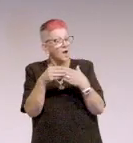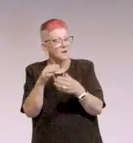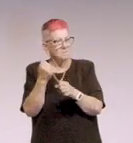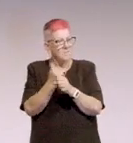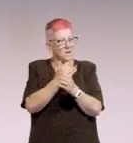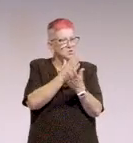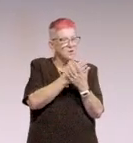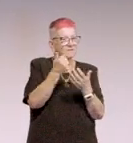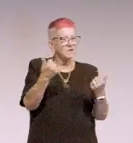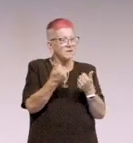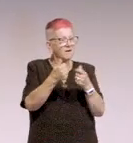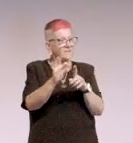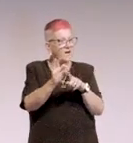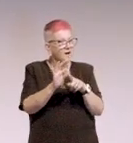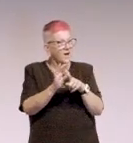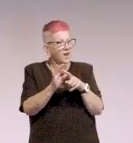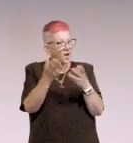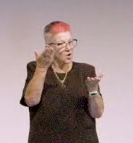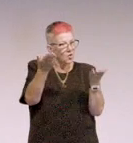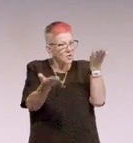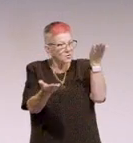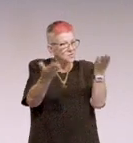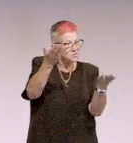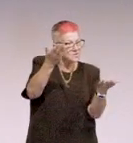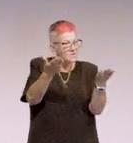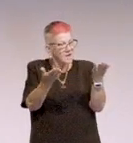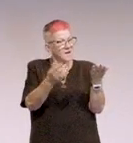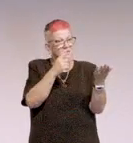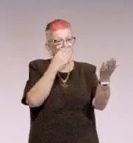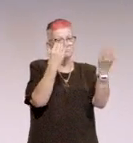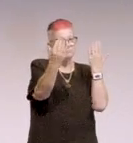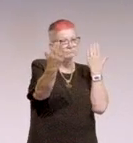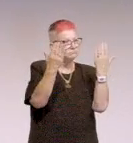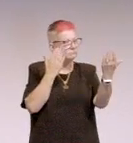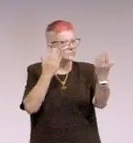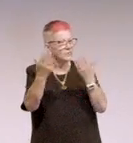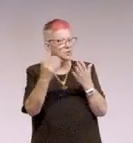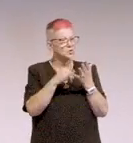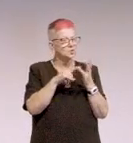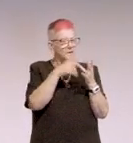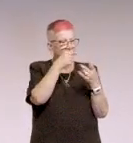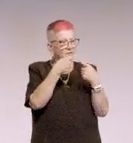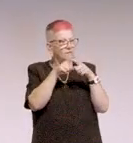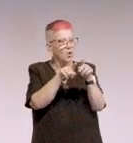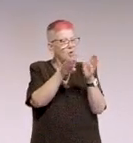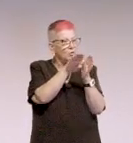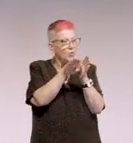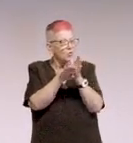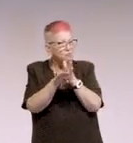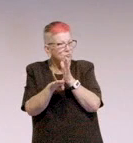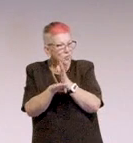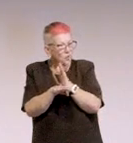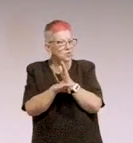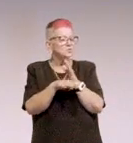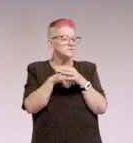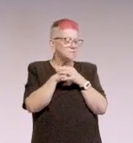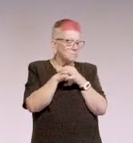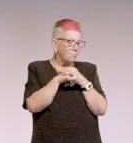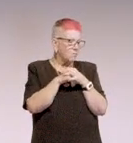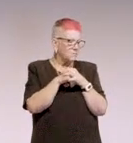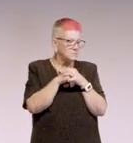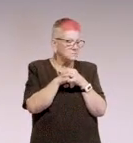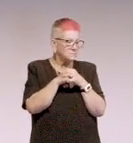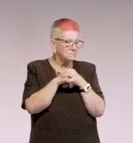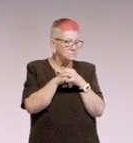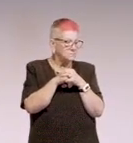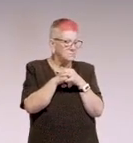contrast, so, it should pass colour contrast rules by OOCAG, not just